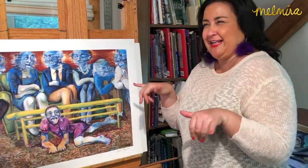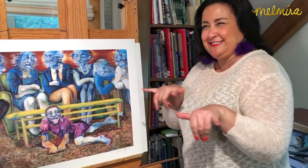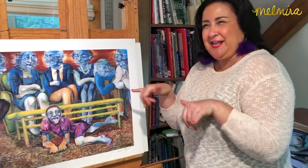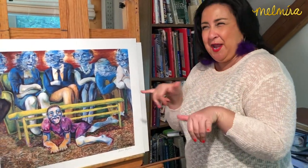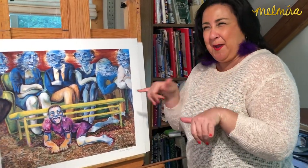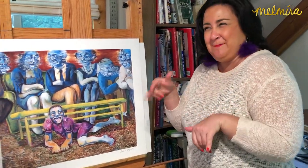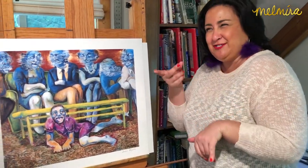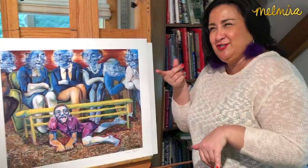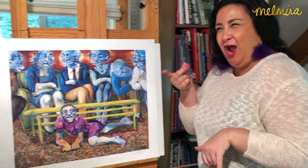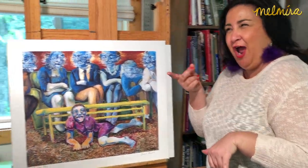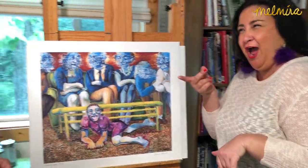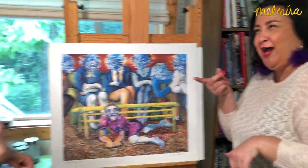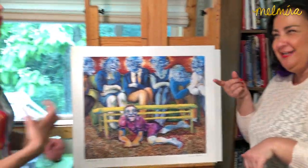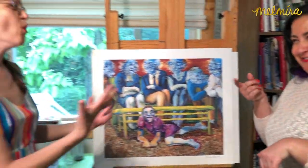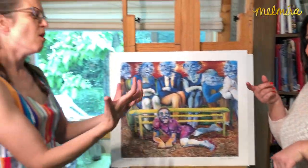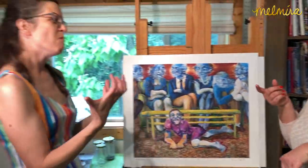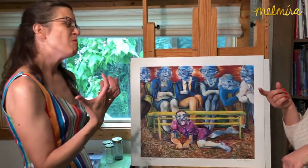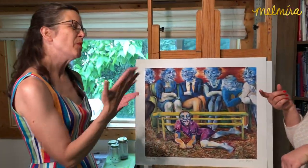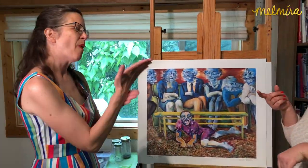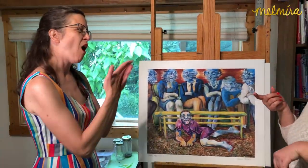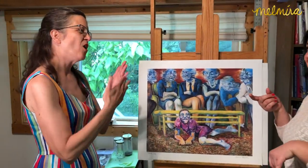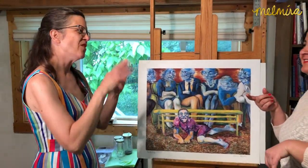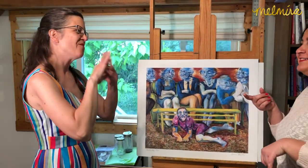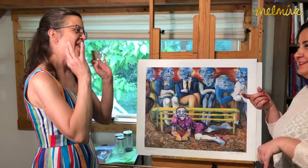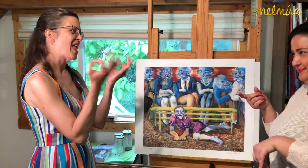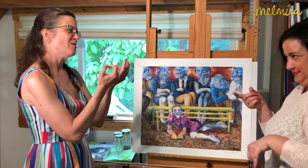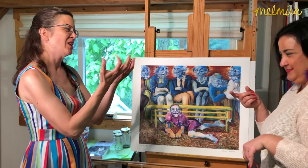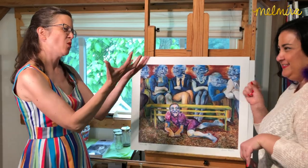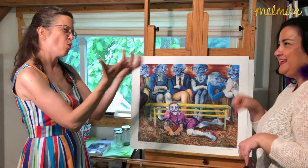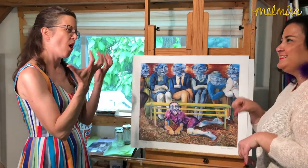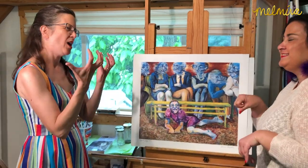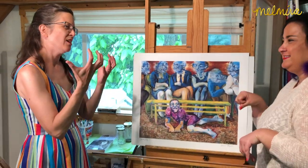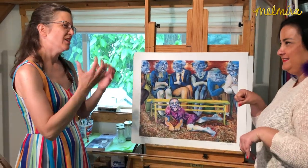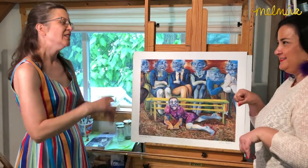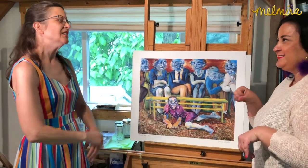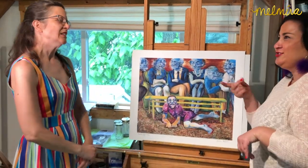It's the same thing as dogs. She wants to be part of the family. -Yes.